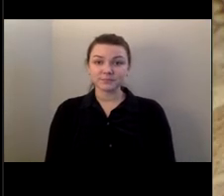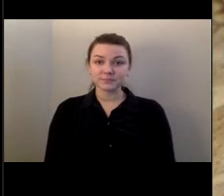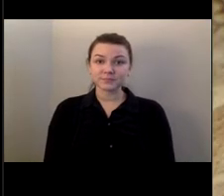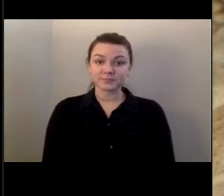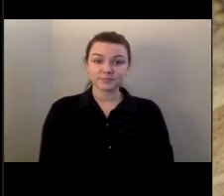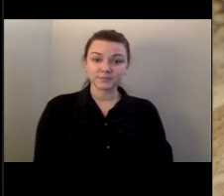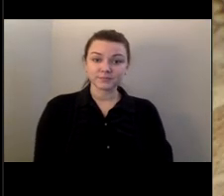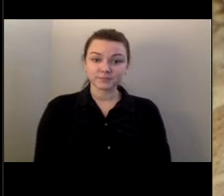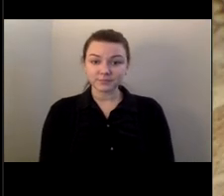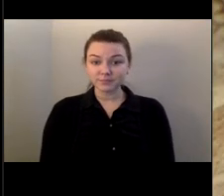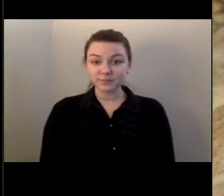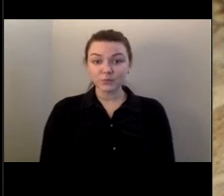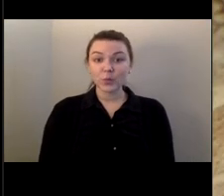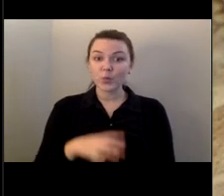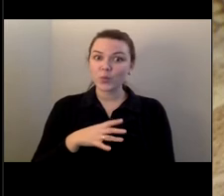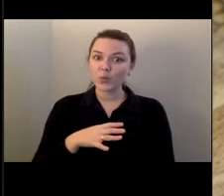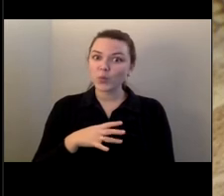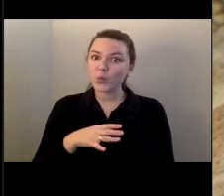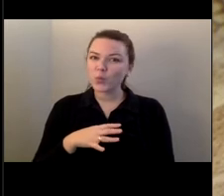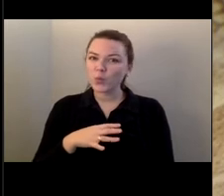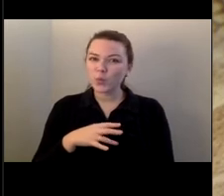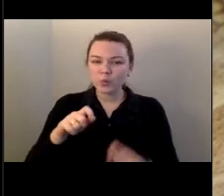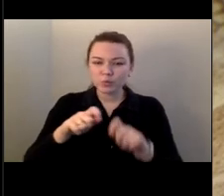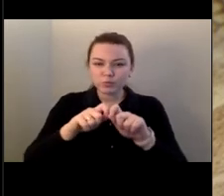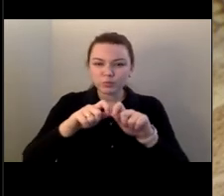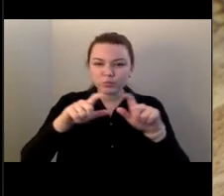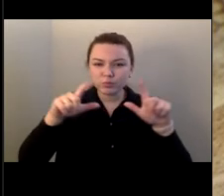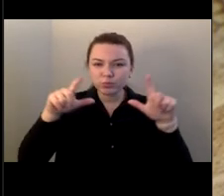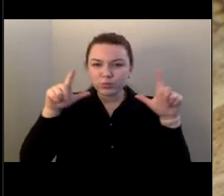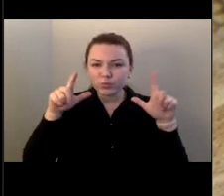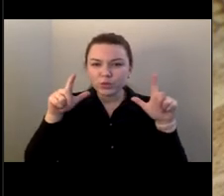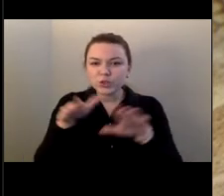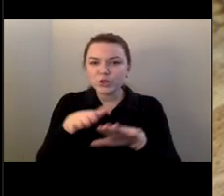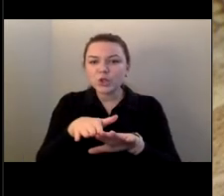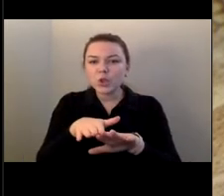Ooh, let's swim very slowly, very quietly